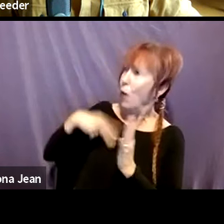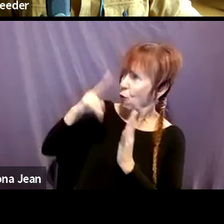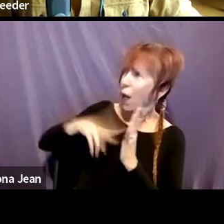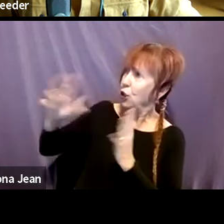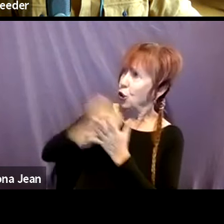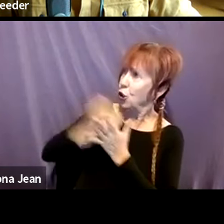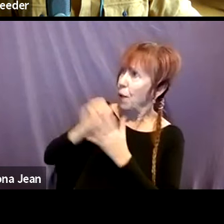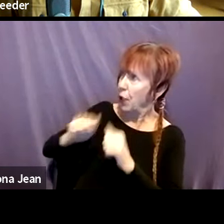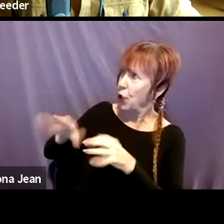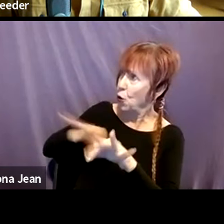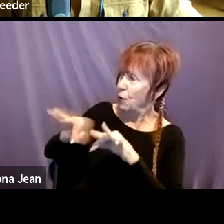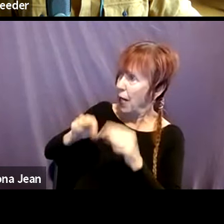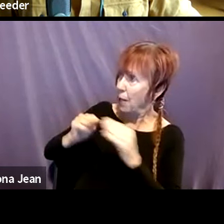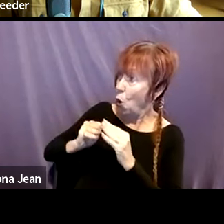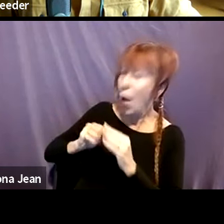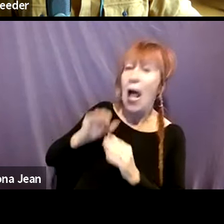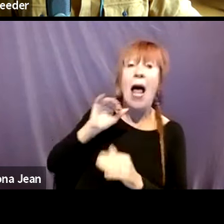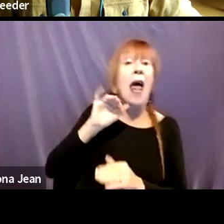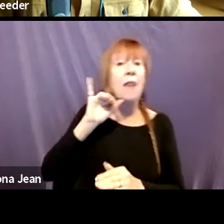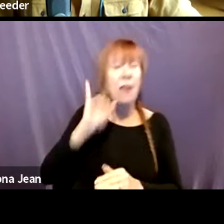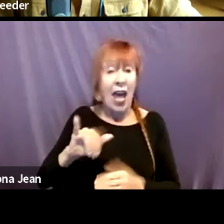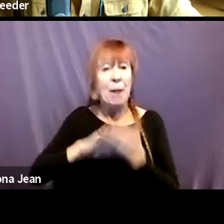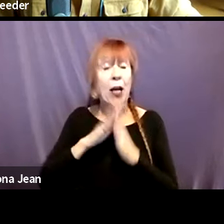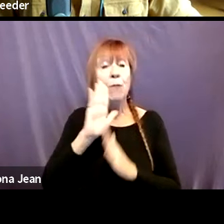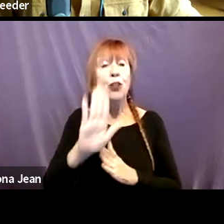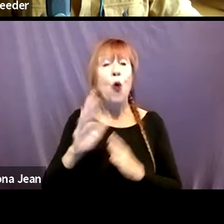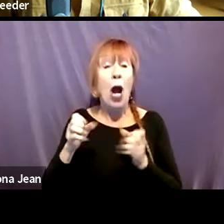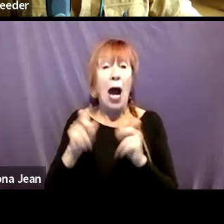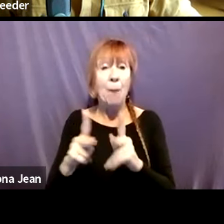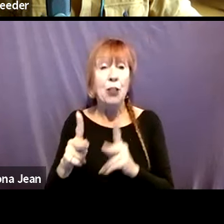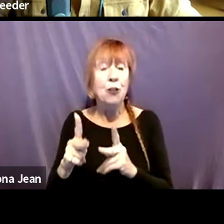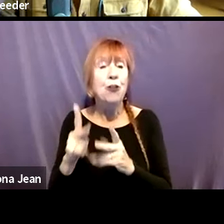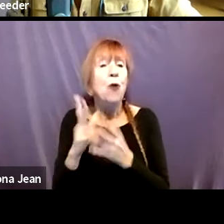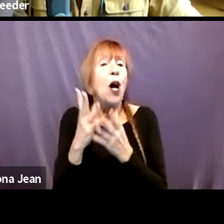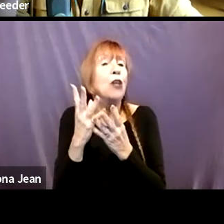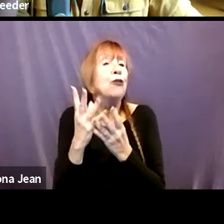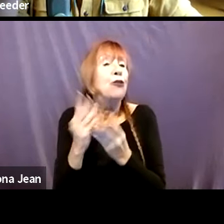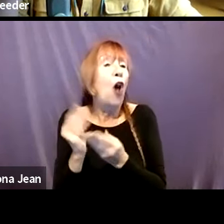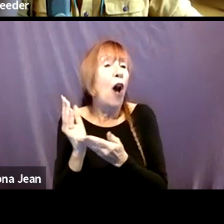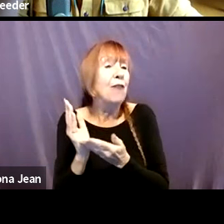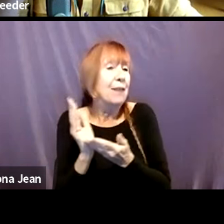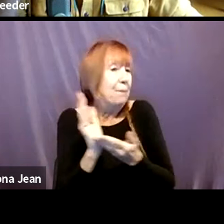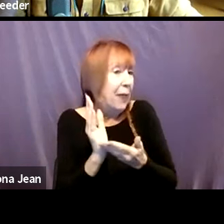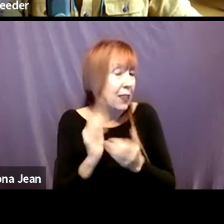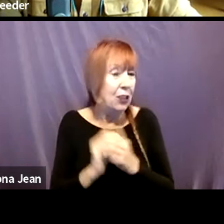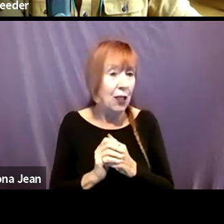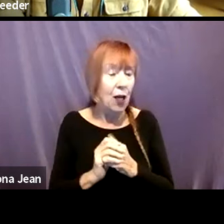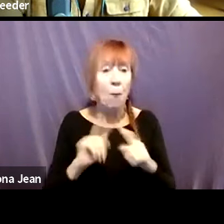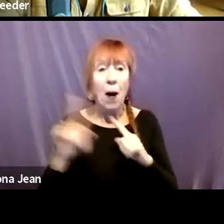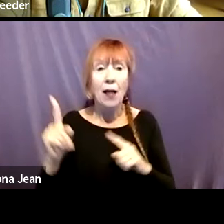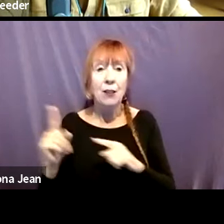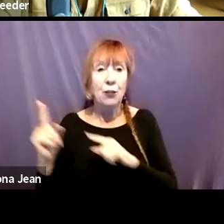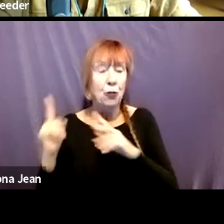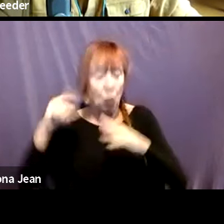then that's your opportunity to soft pitch them. But just to go full-force, I've done that before,